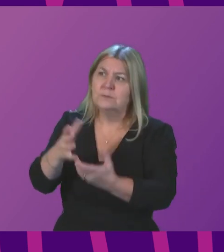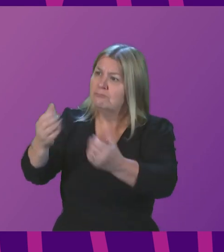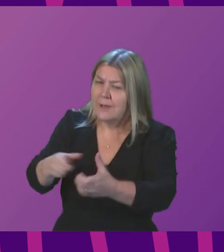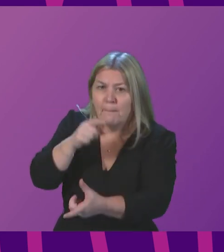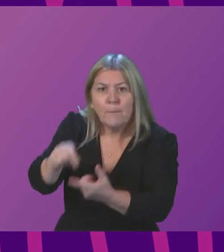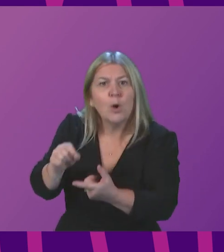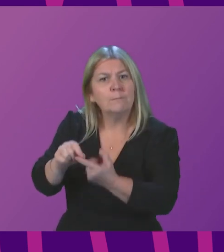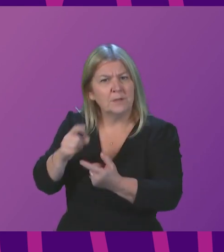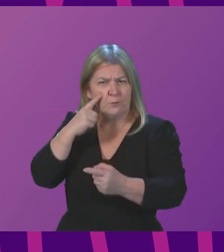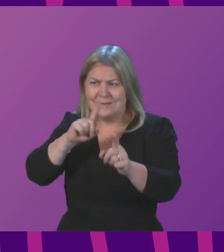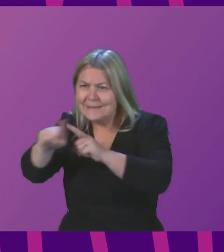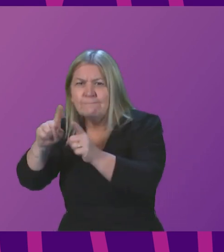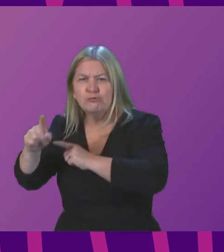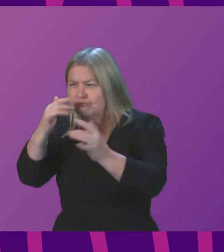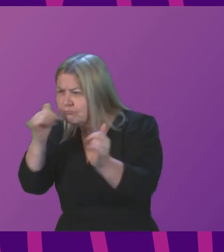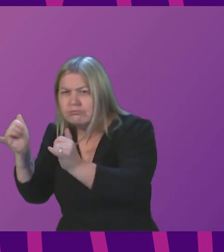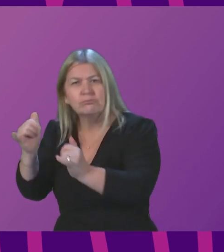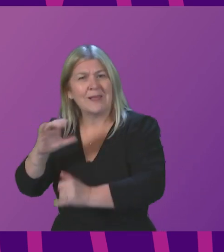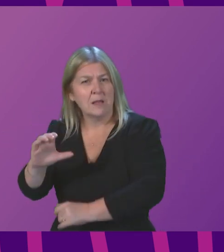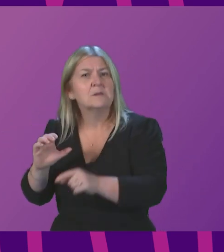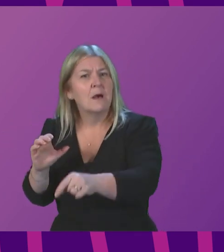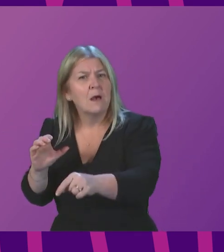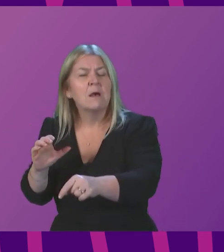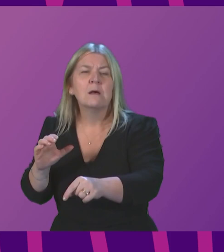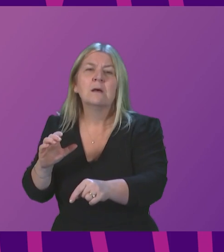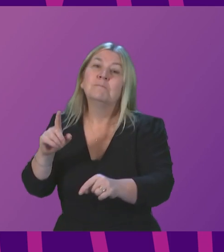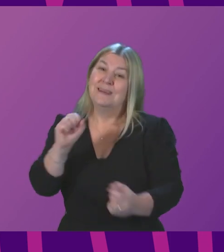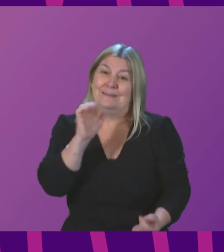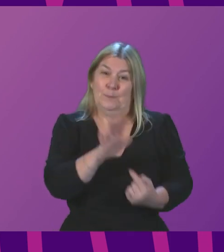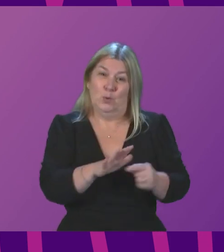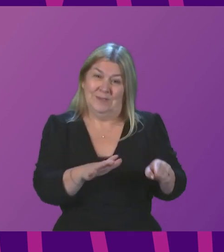for cervical and other cancer screening. It is also important that we encourage uptake